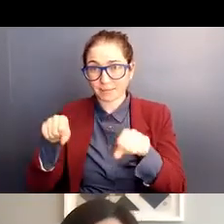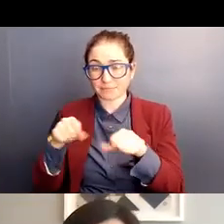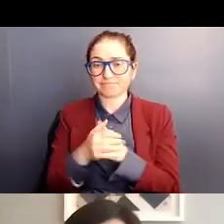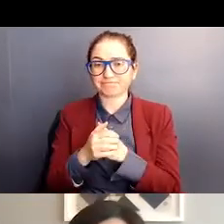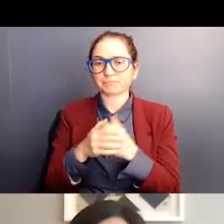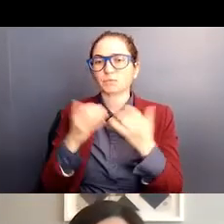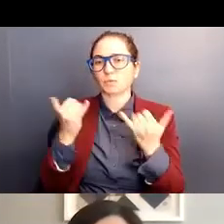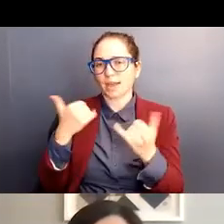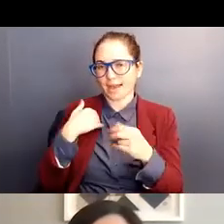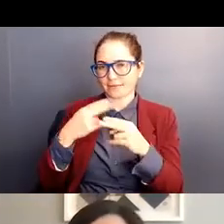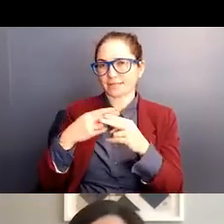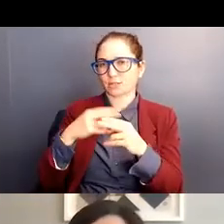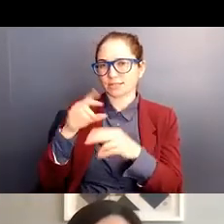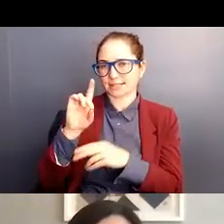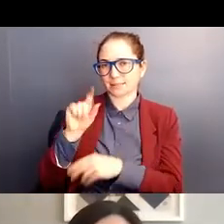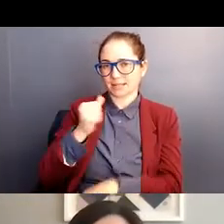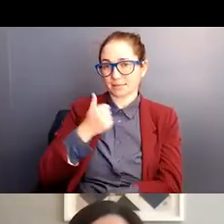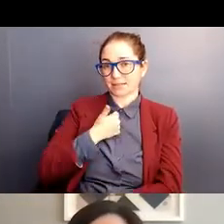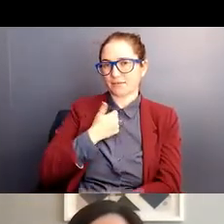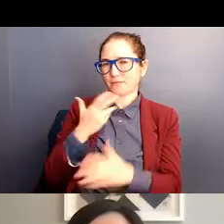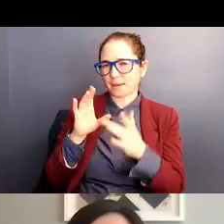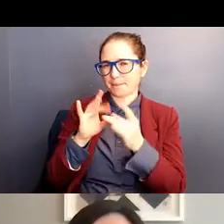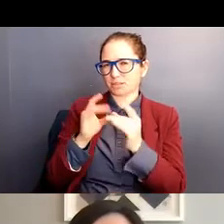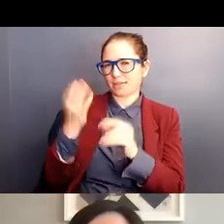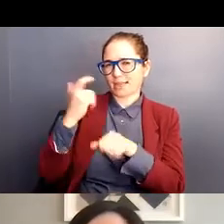temporary disability, I think I mentioned last time I spoke, I am